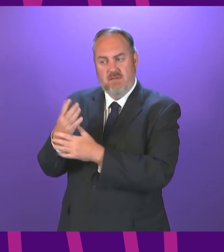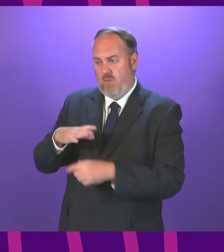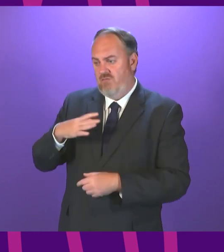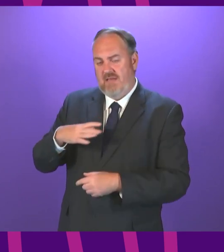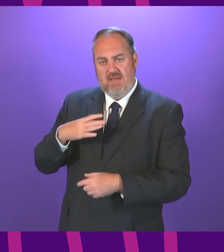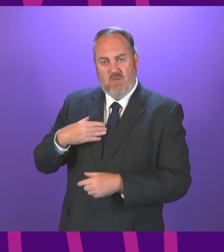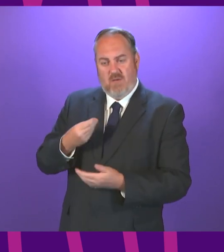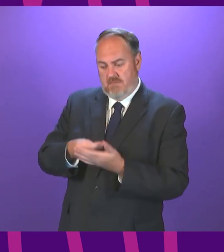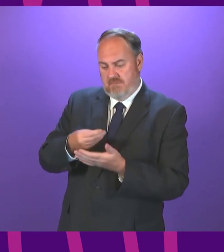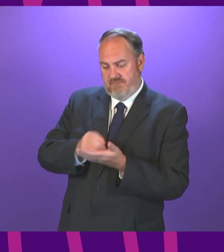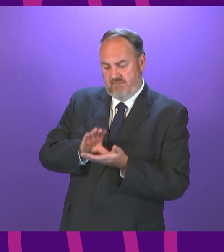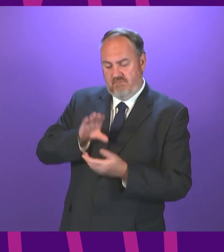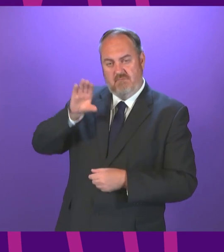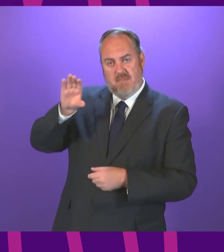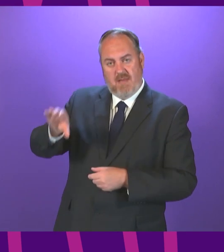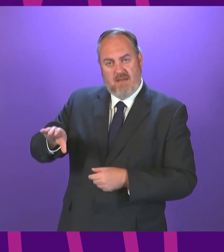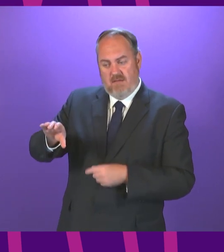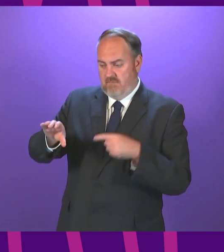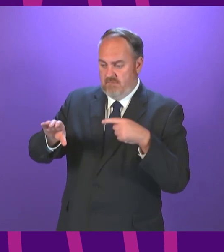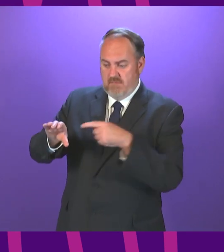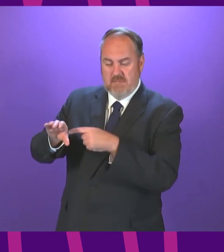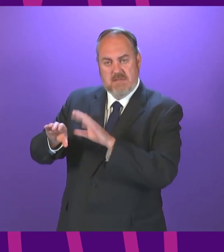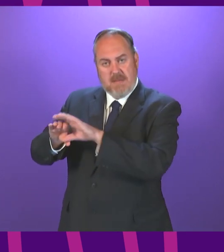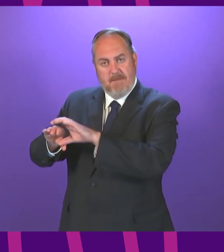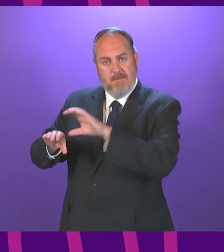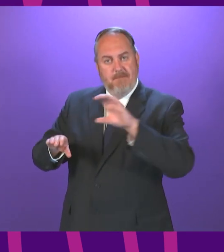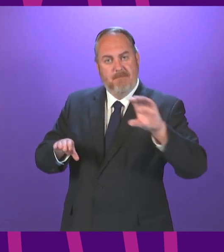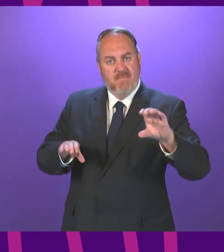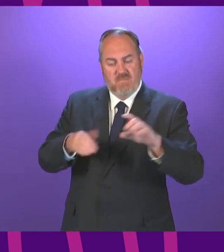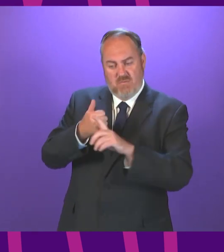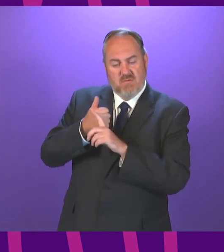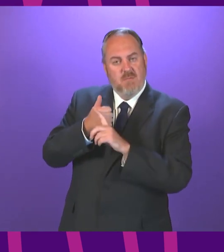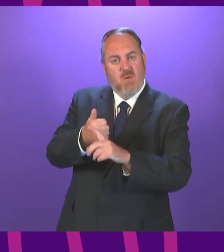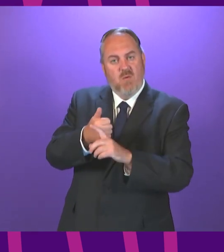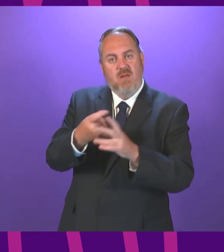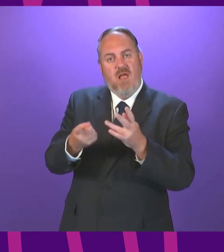portion of our international development fund to support for our partner countries’ Covid